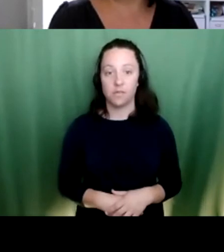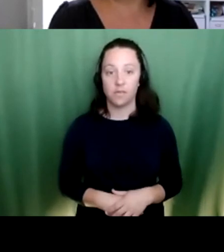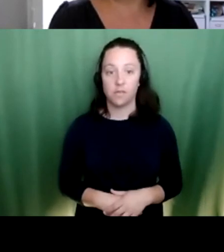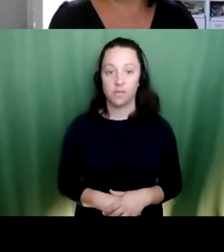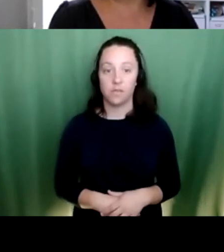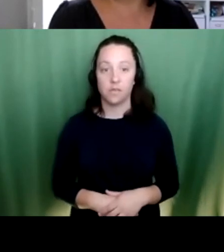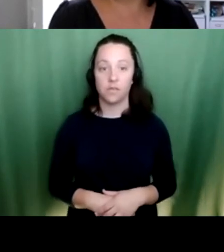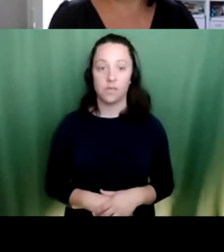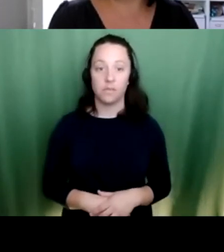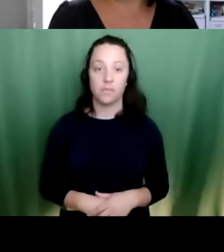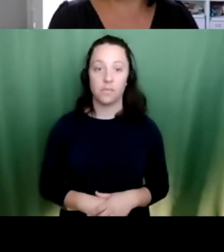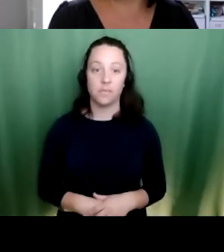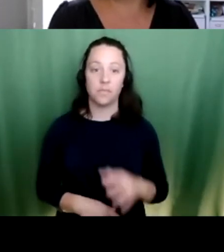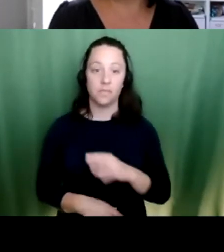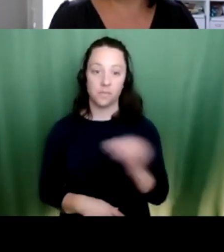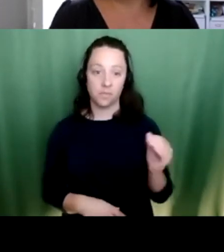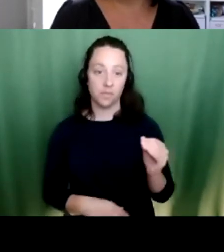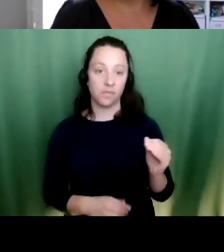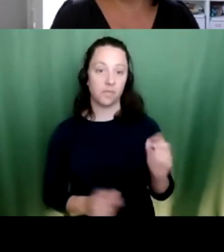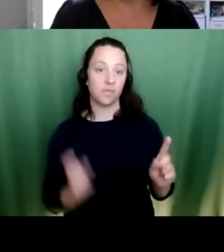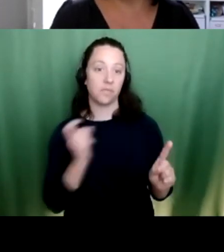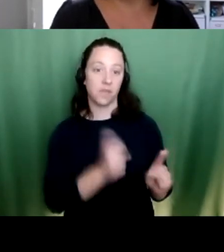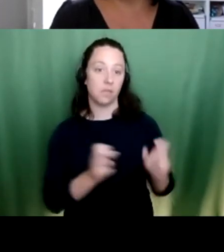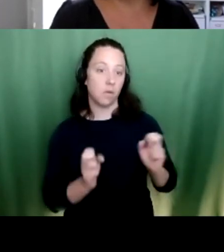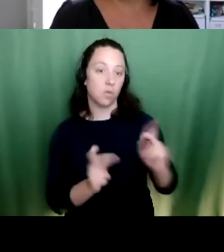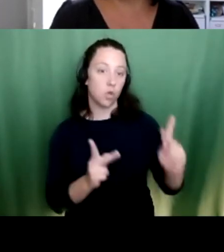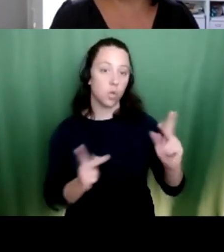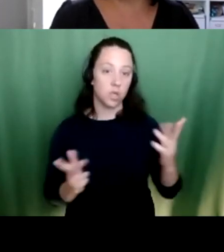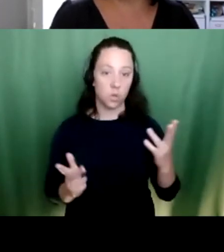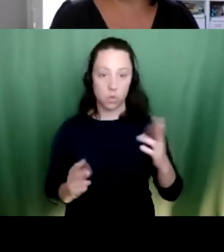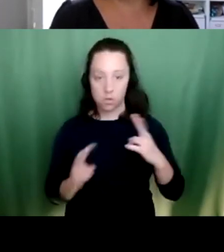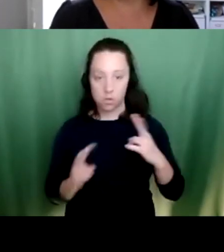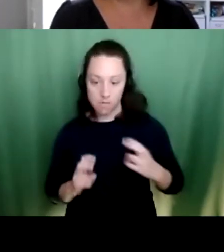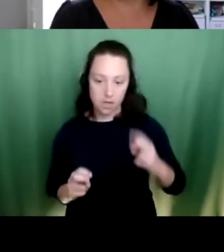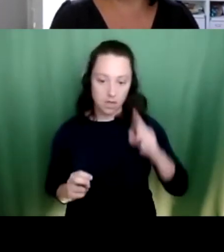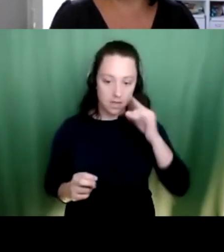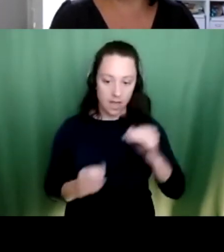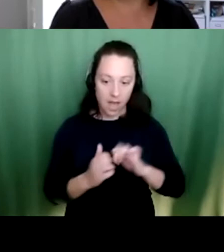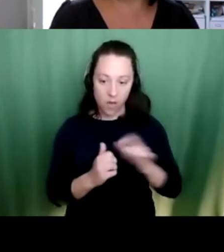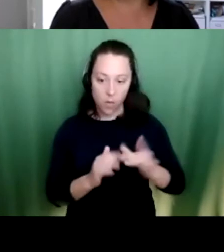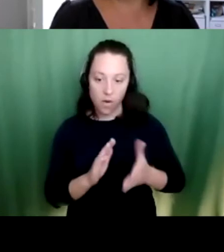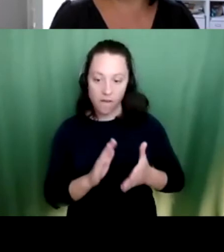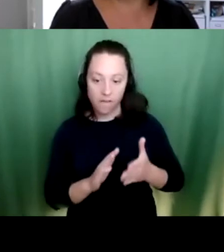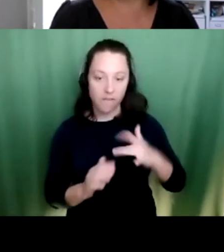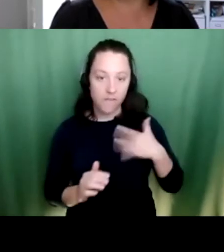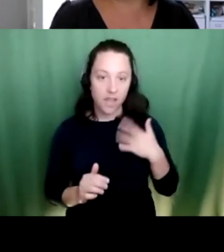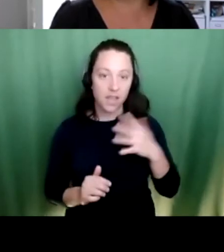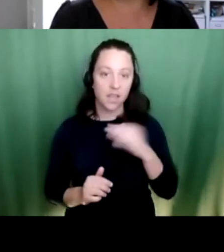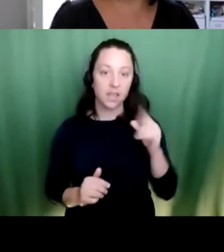gage how they were feeling and decide whether or not or how much participation they wanted in that